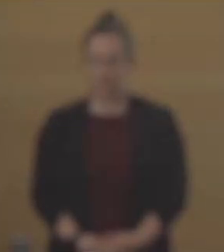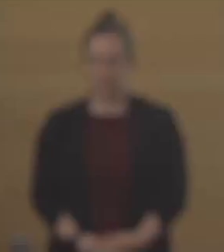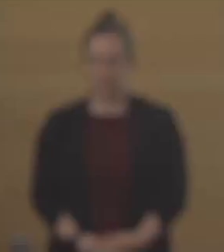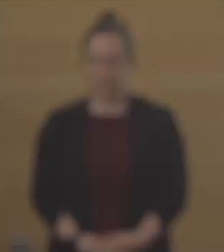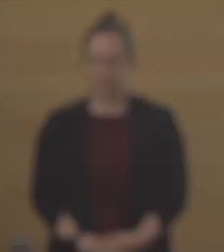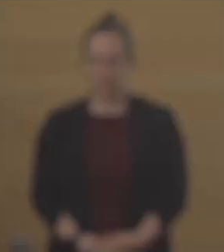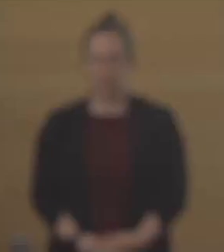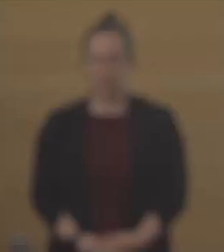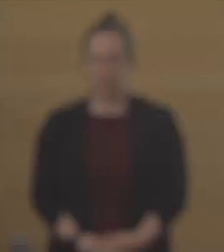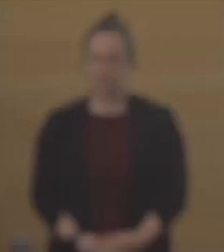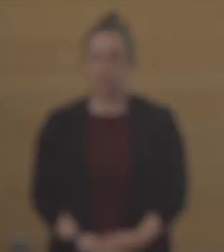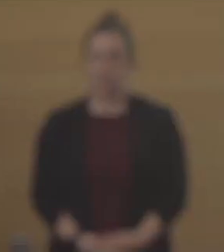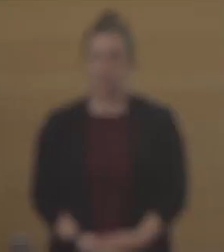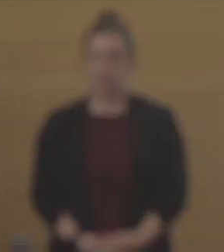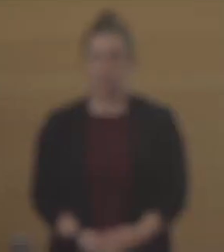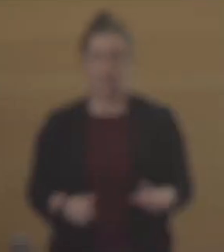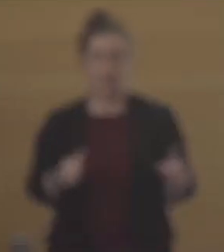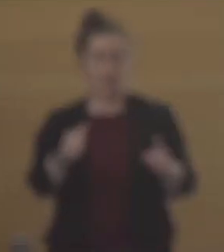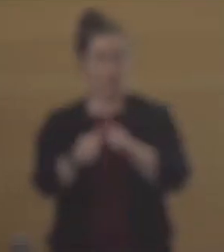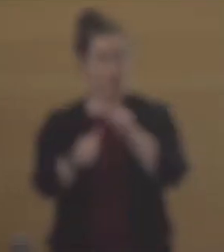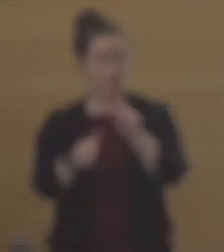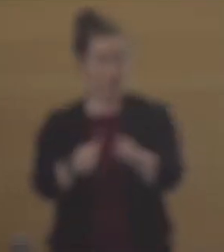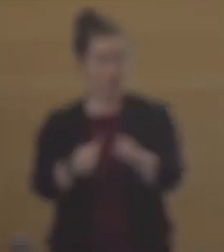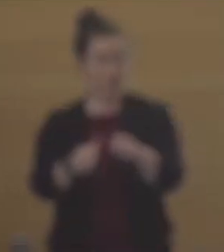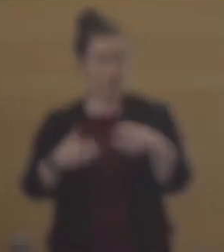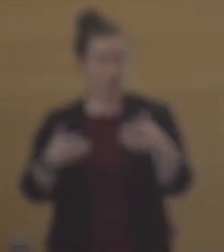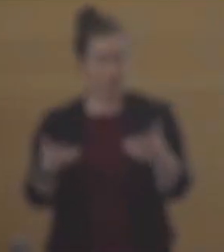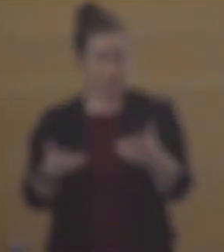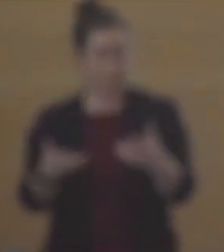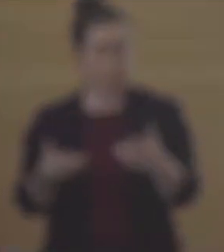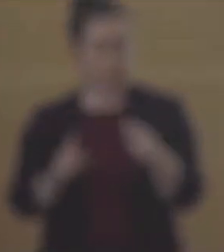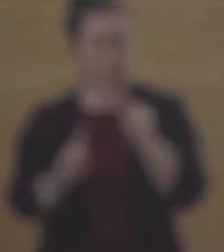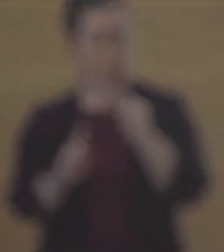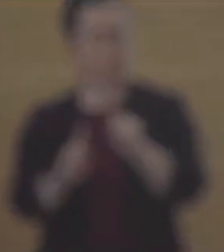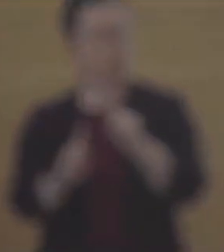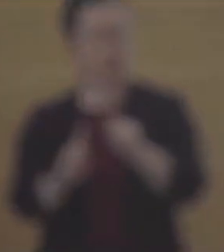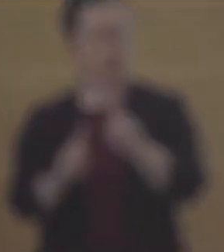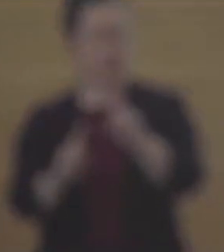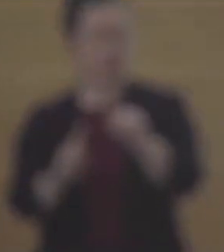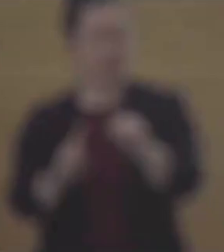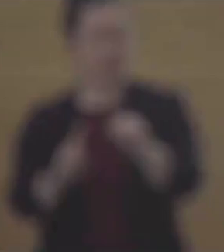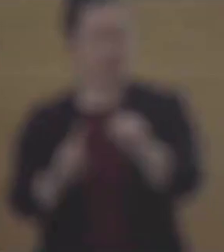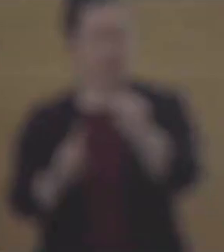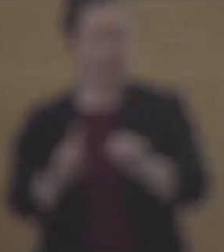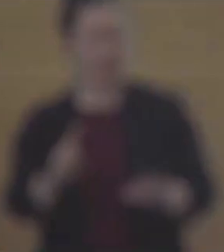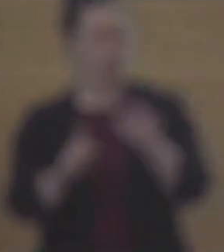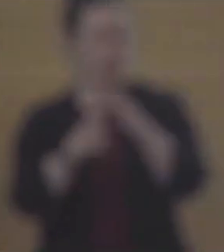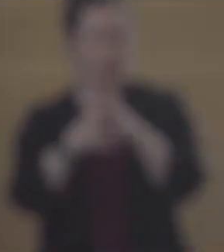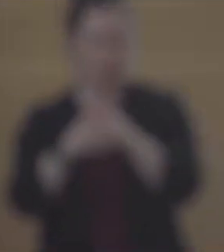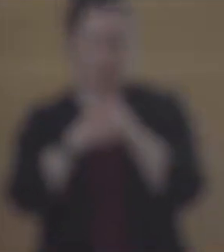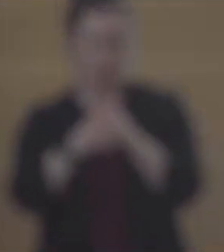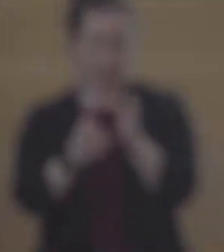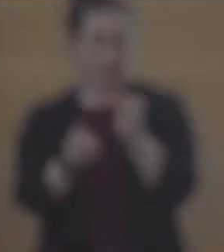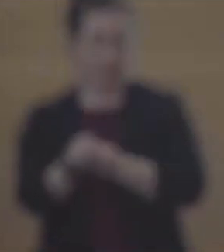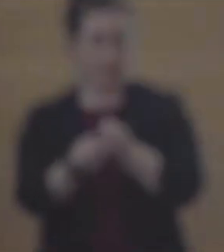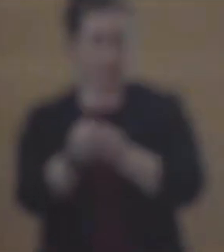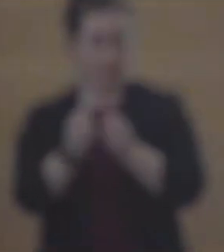So the first question is This disabled Asian American advocate activist